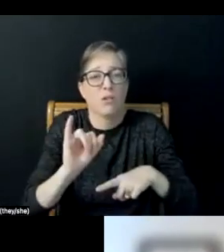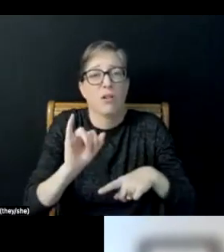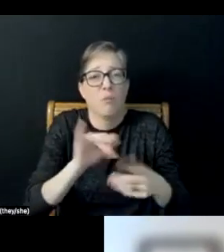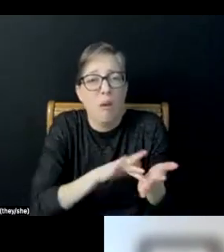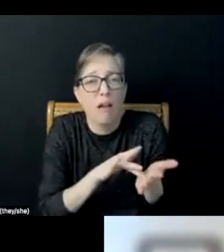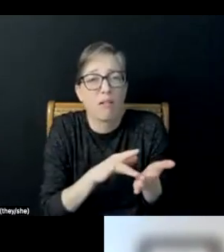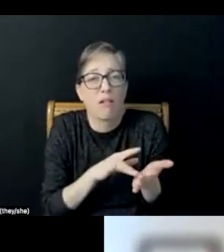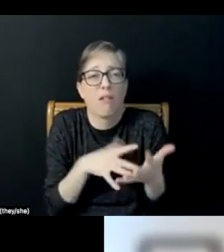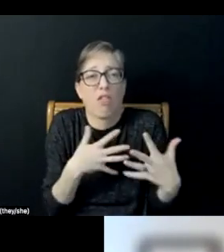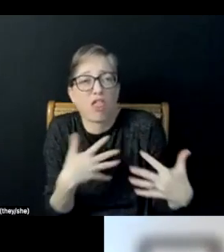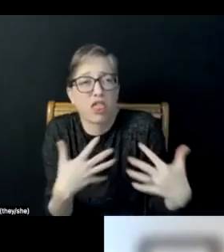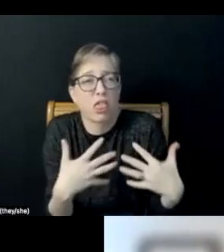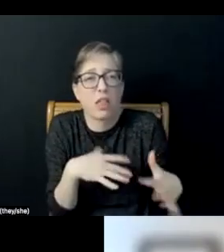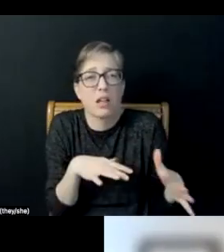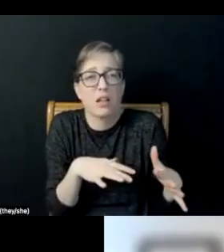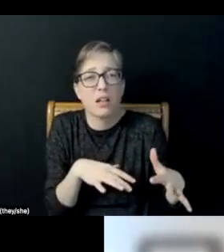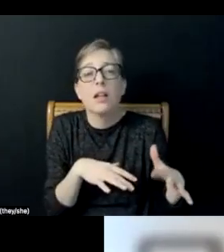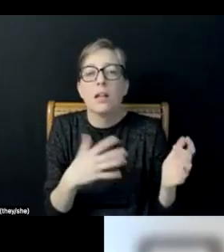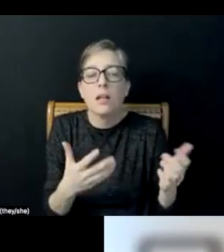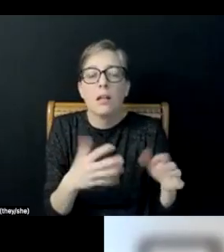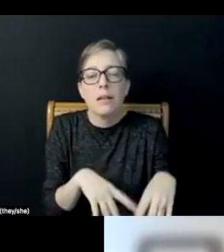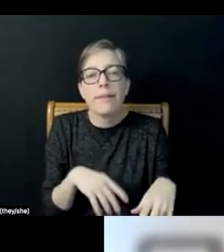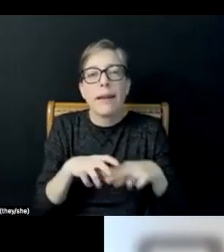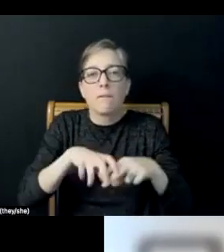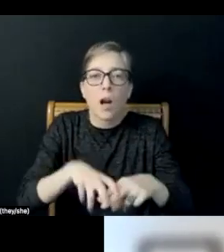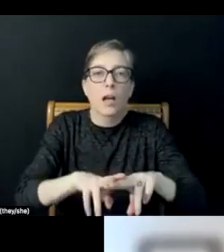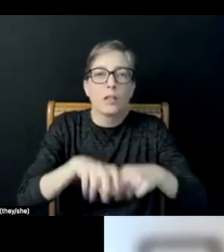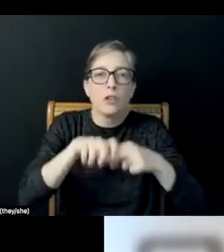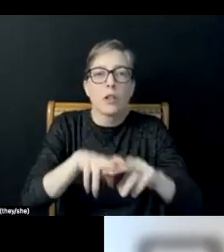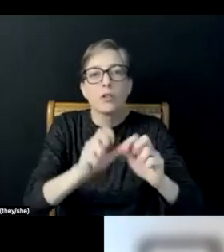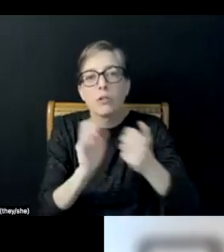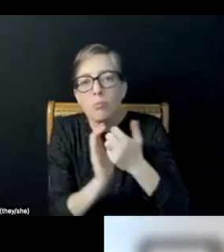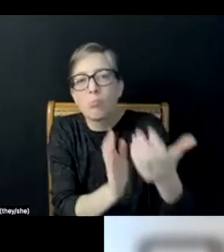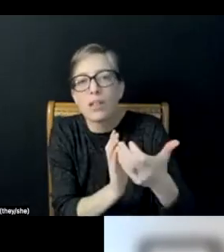but you don't - in a NICU as a parent,